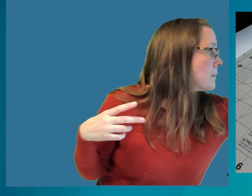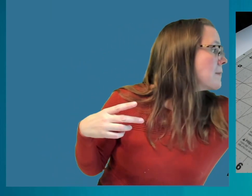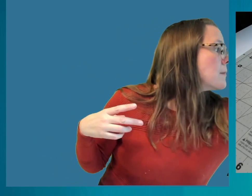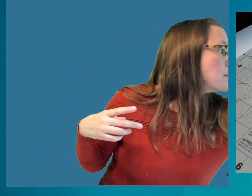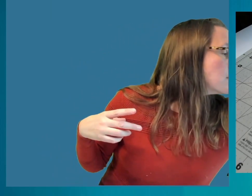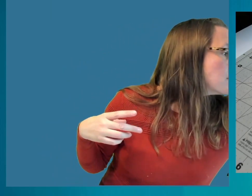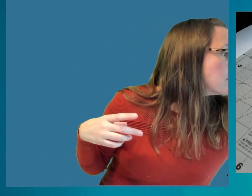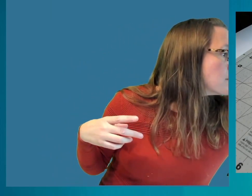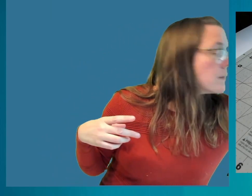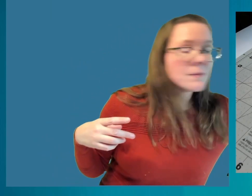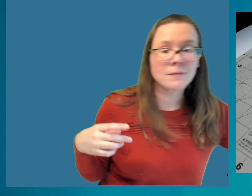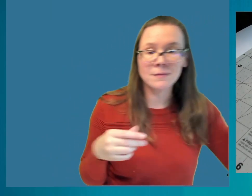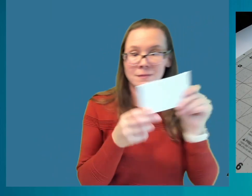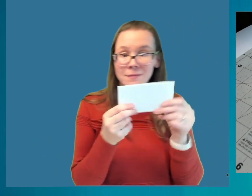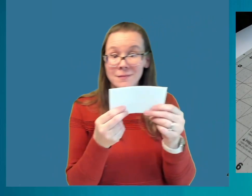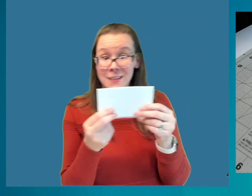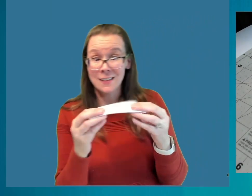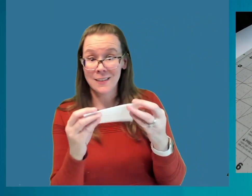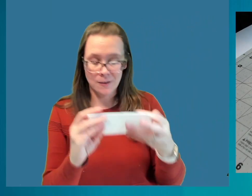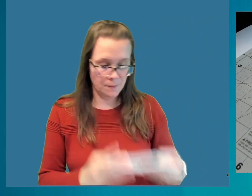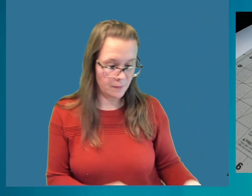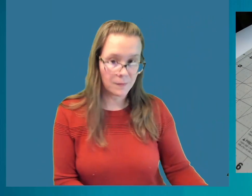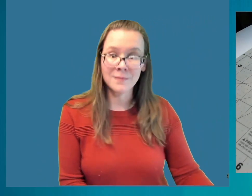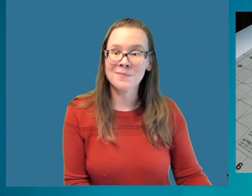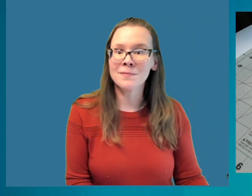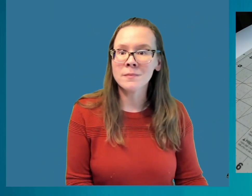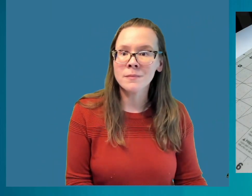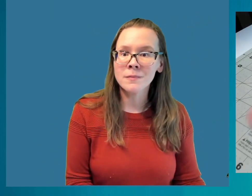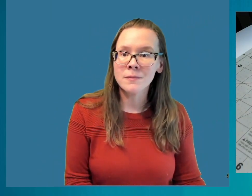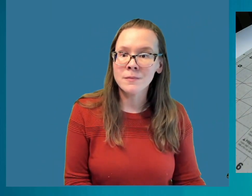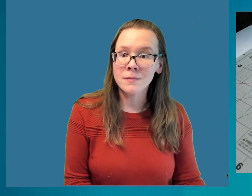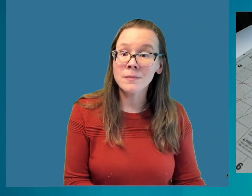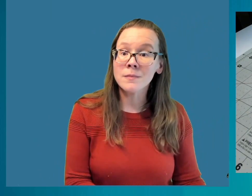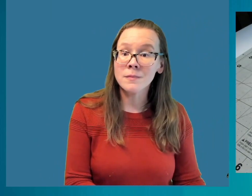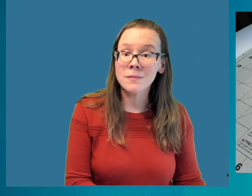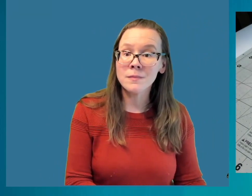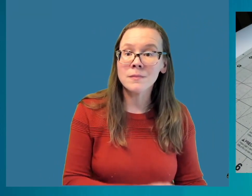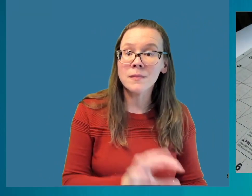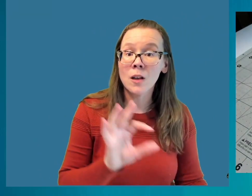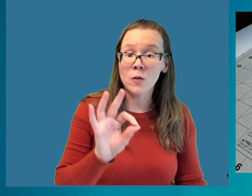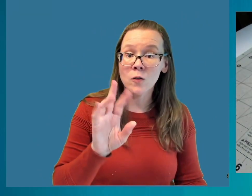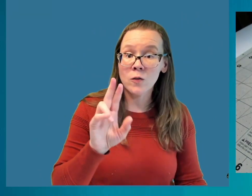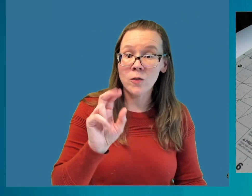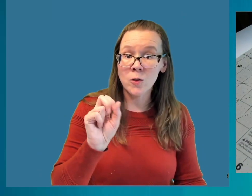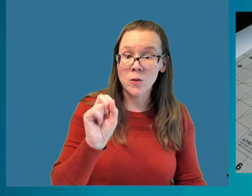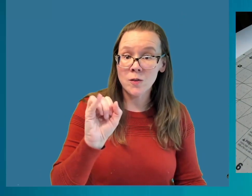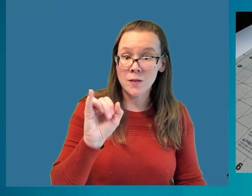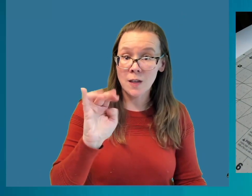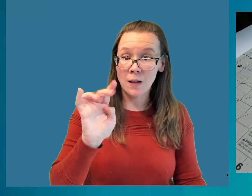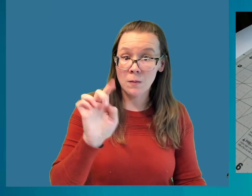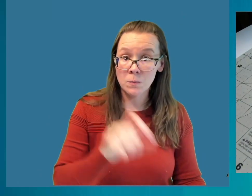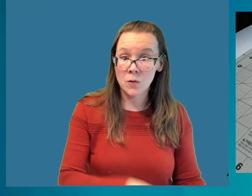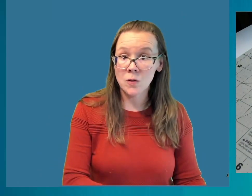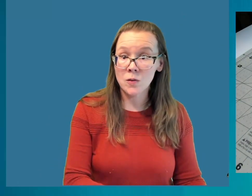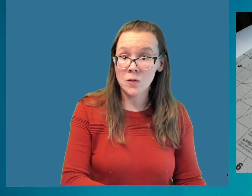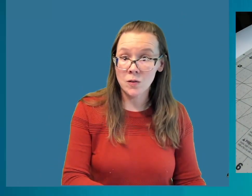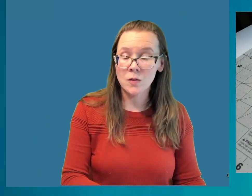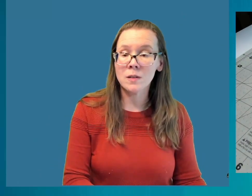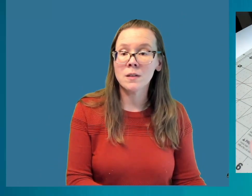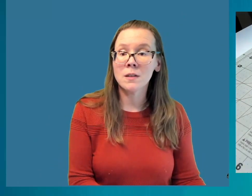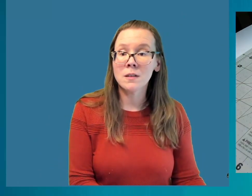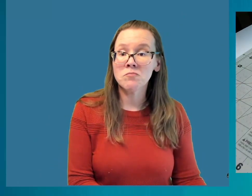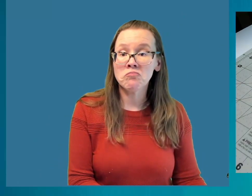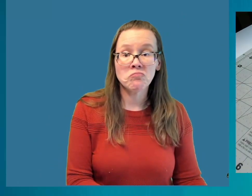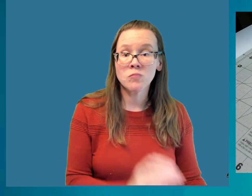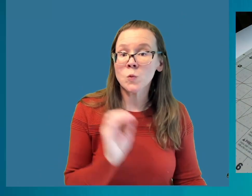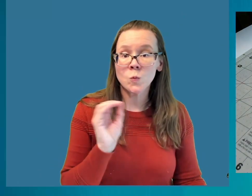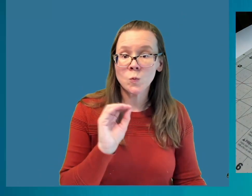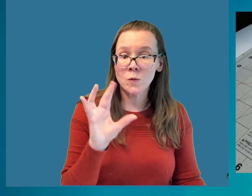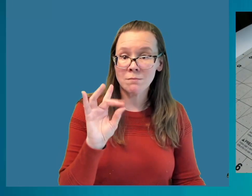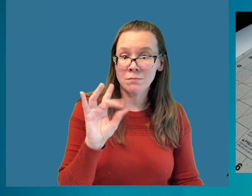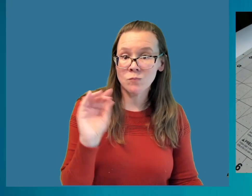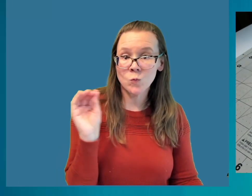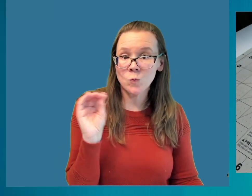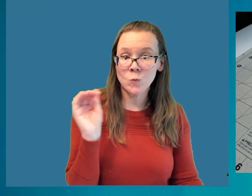um, for placing what I use on the inside of my postcards. Um, this is fusible on one side and